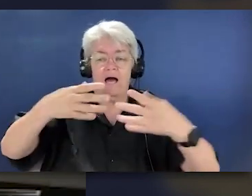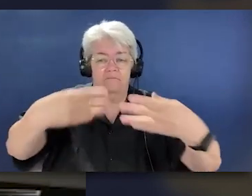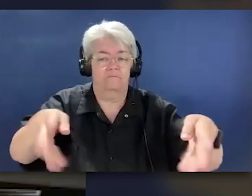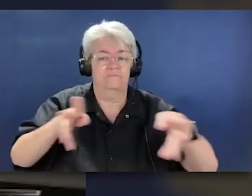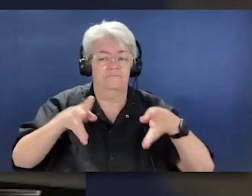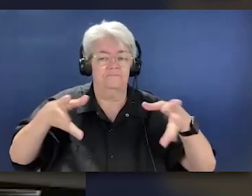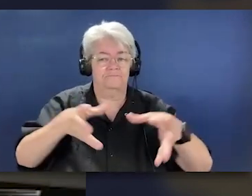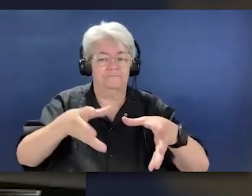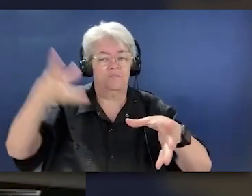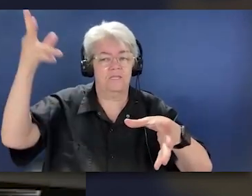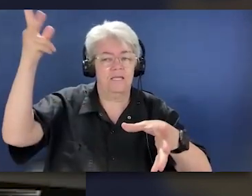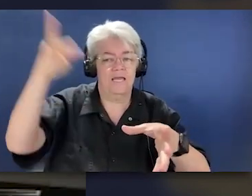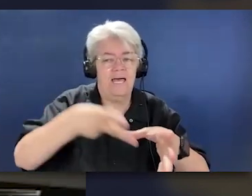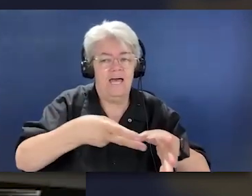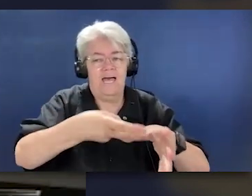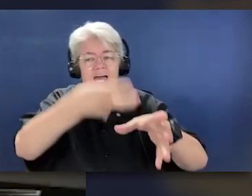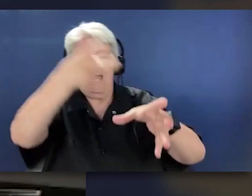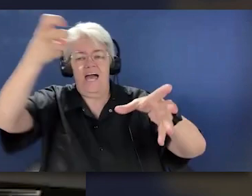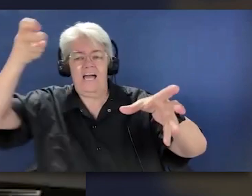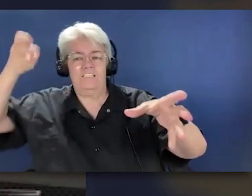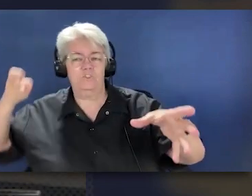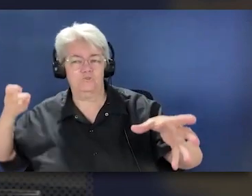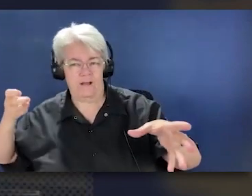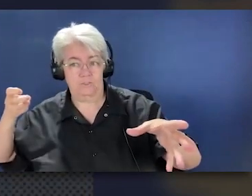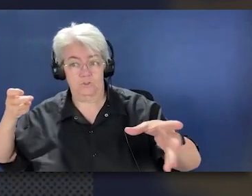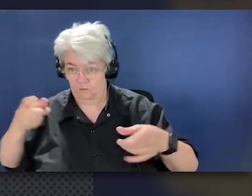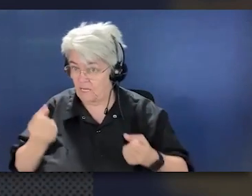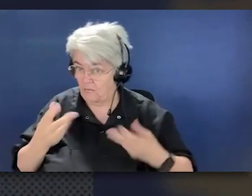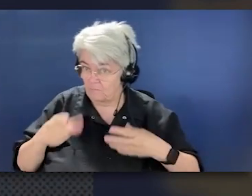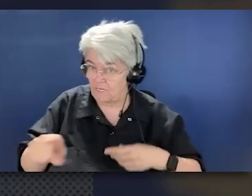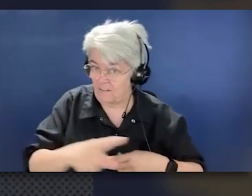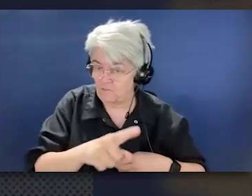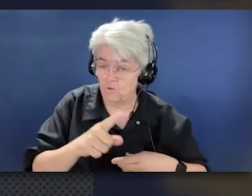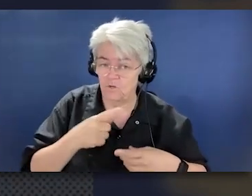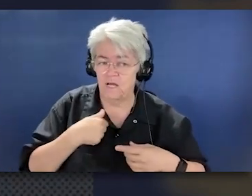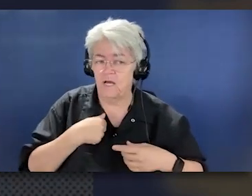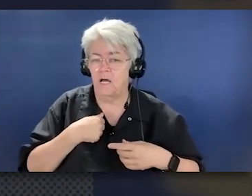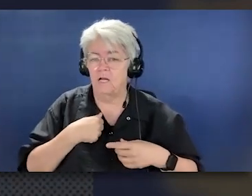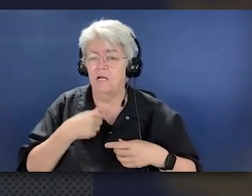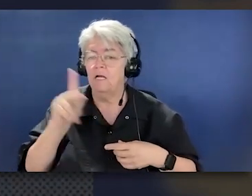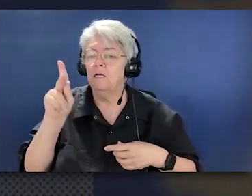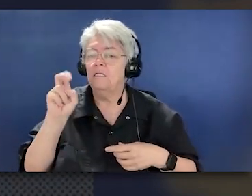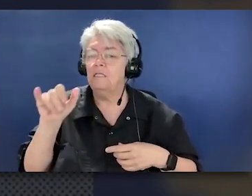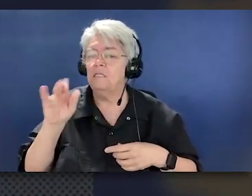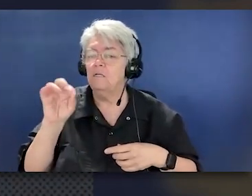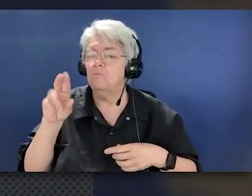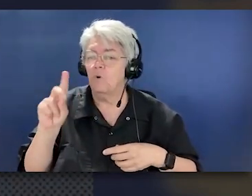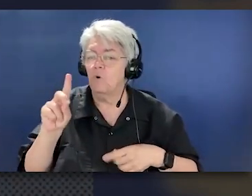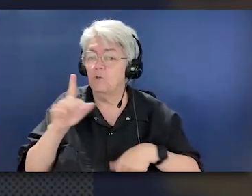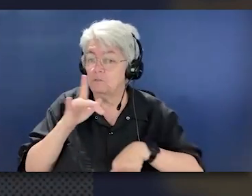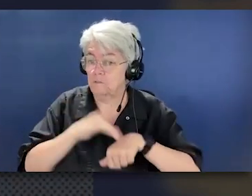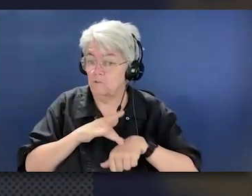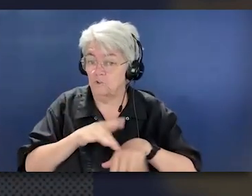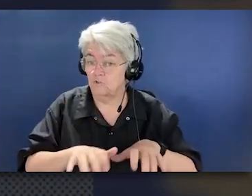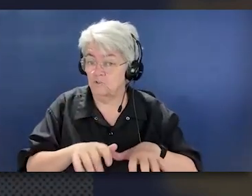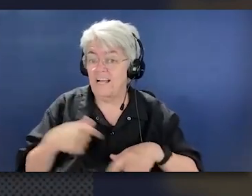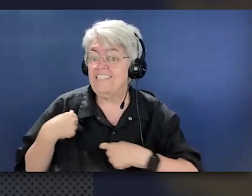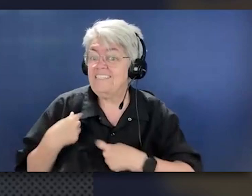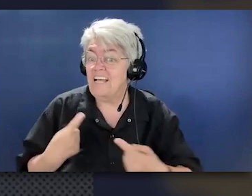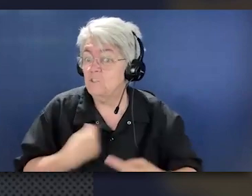major thing. How many of you have touched some form of keyboard since we started? Right. How